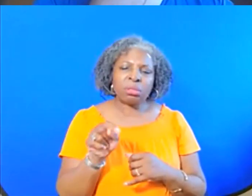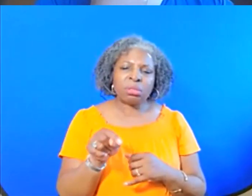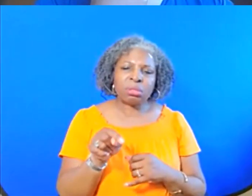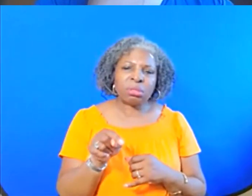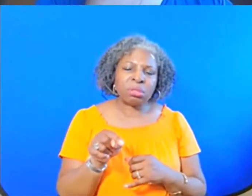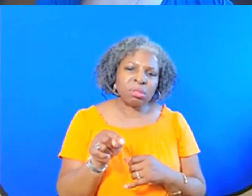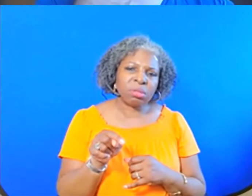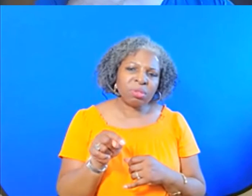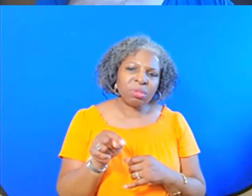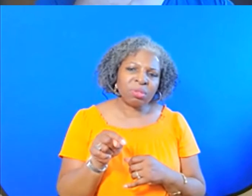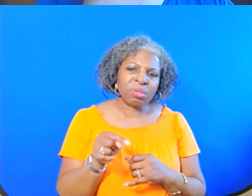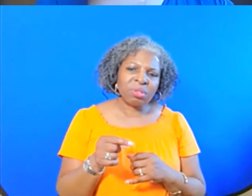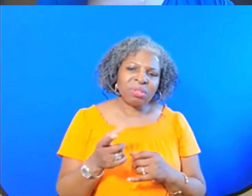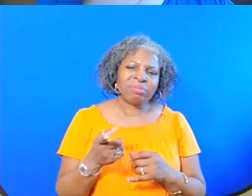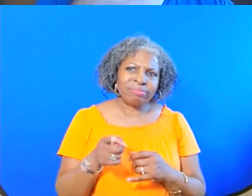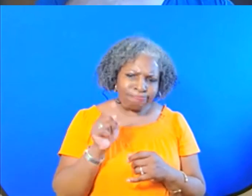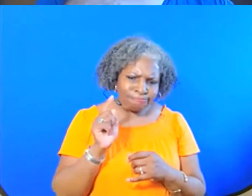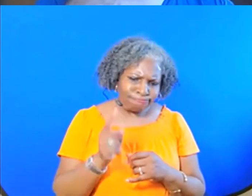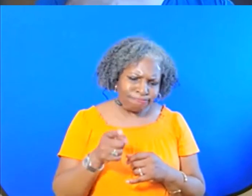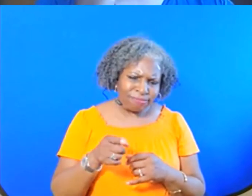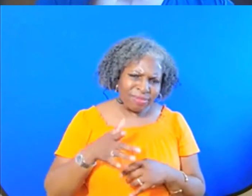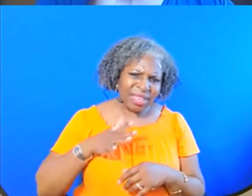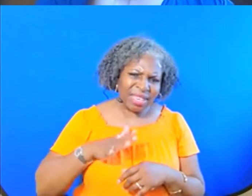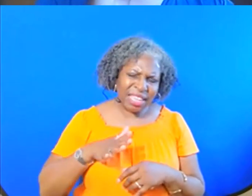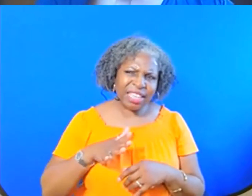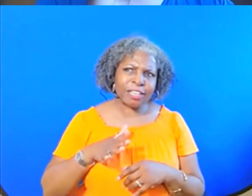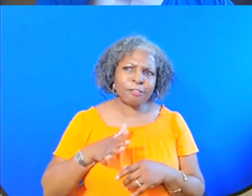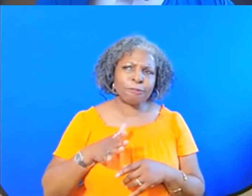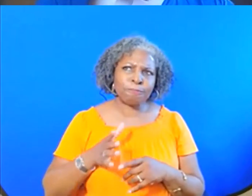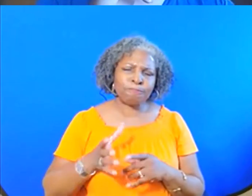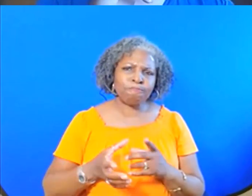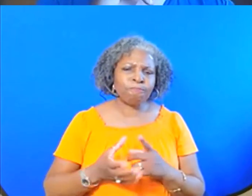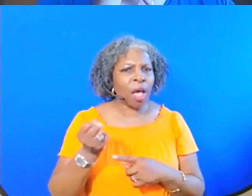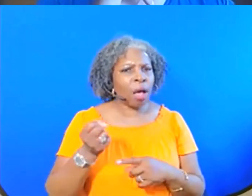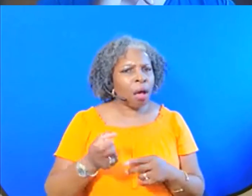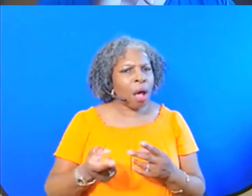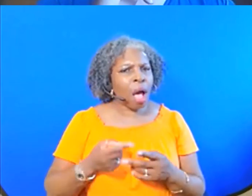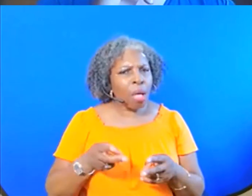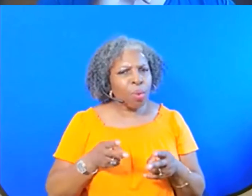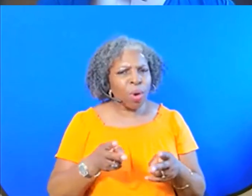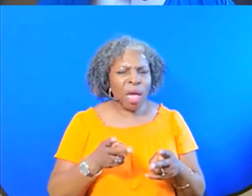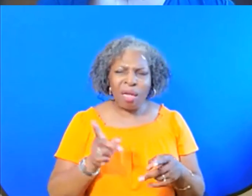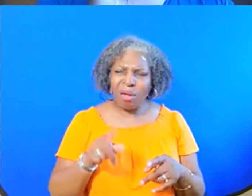that there's a need to try to find another way. They can't just keep building - building more